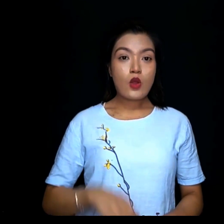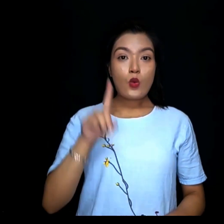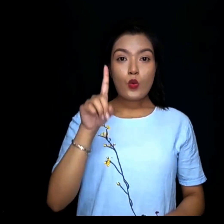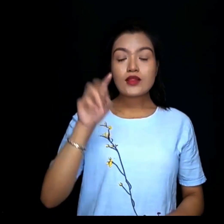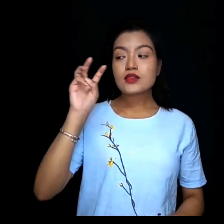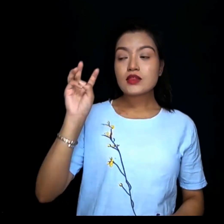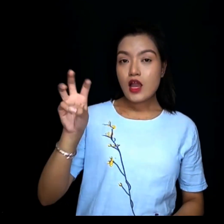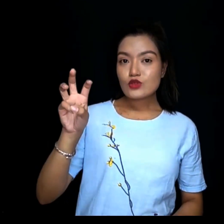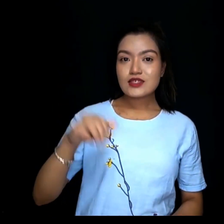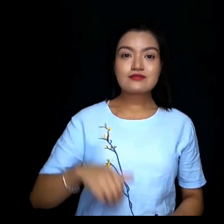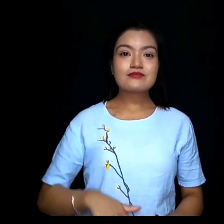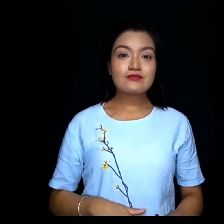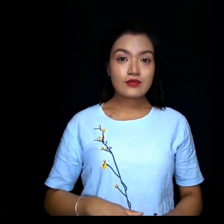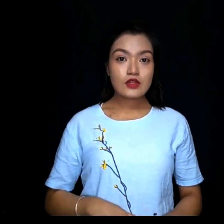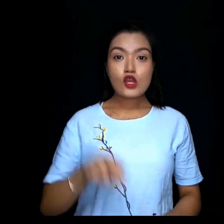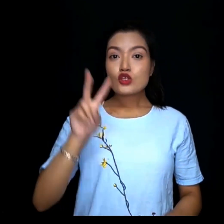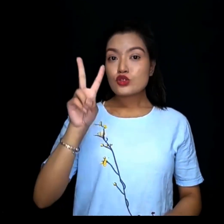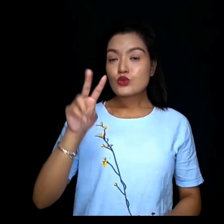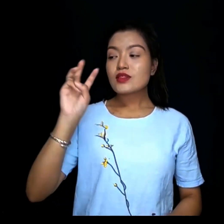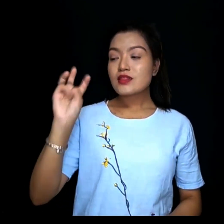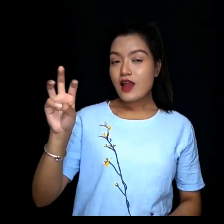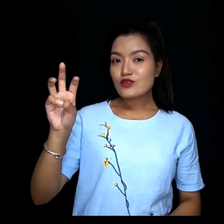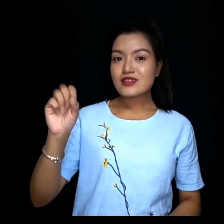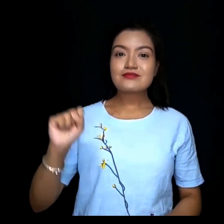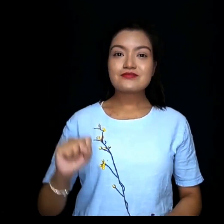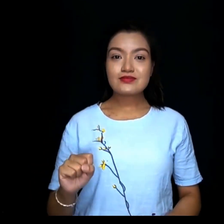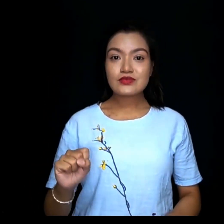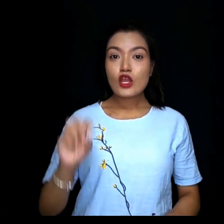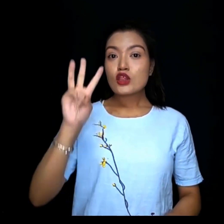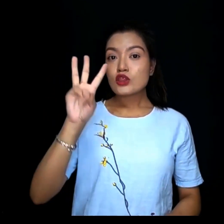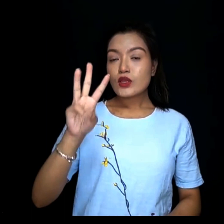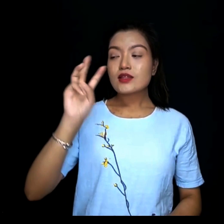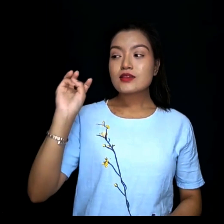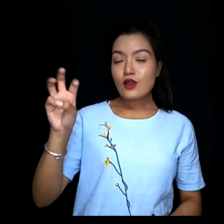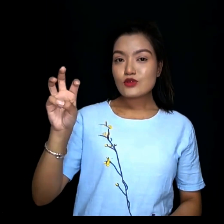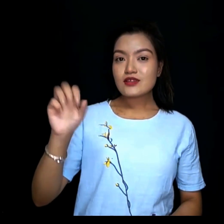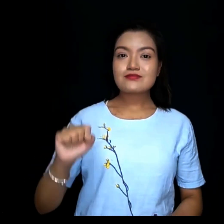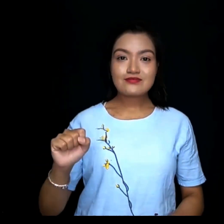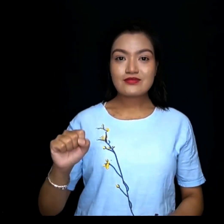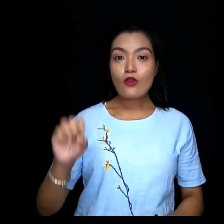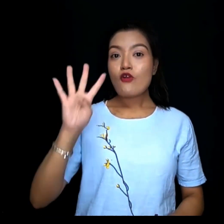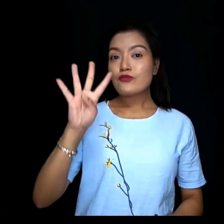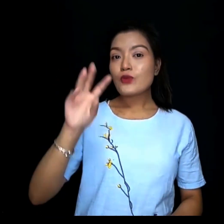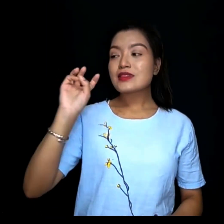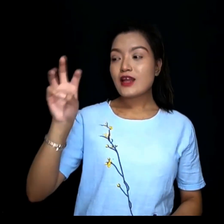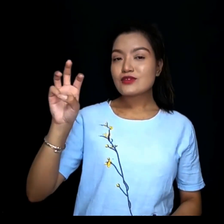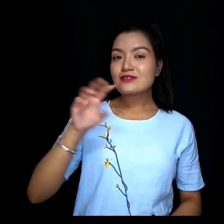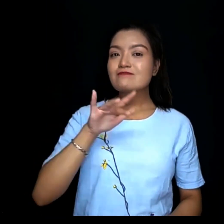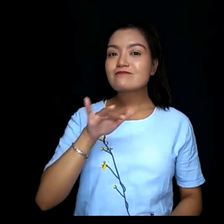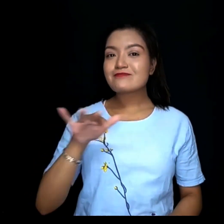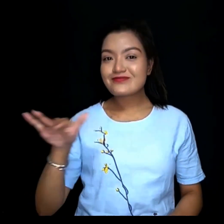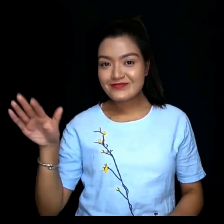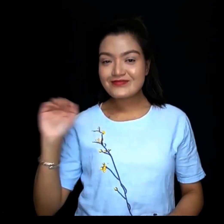१००० - २००० - ३००० - ४००० - ...